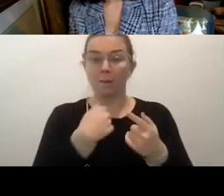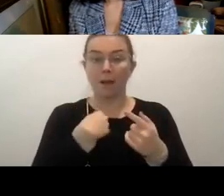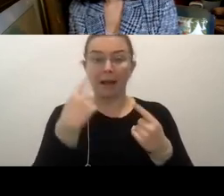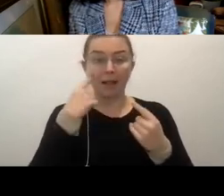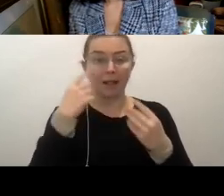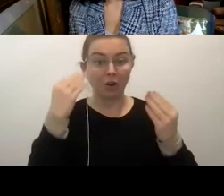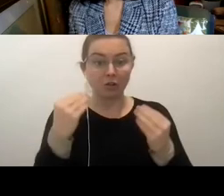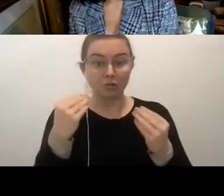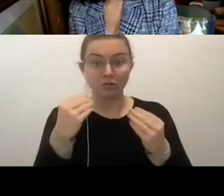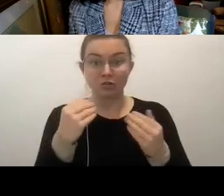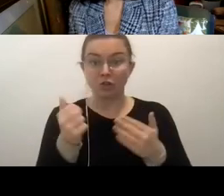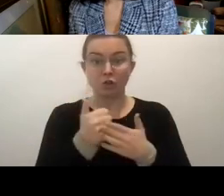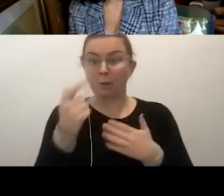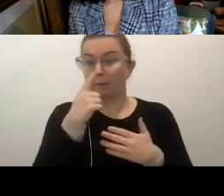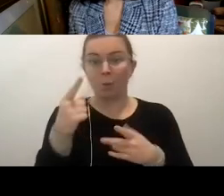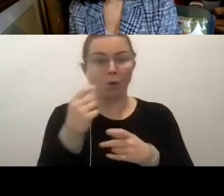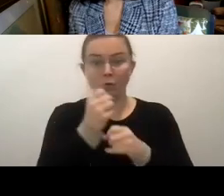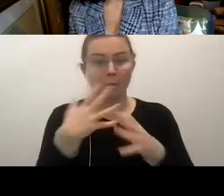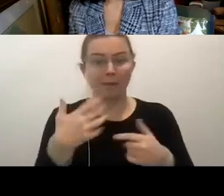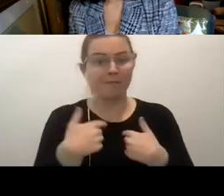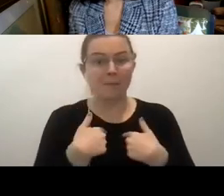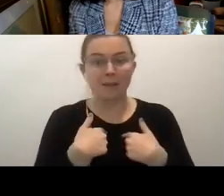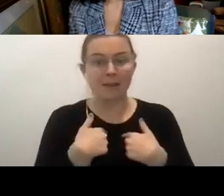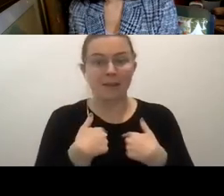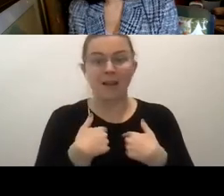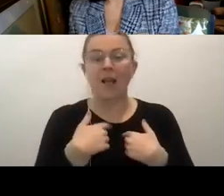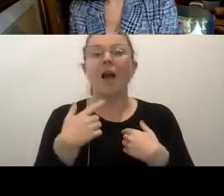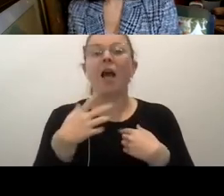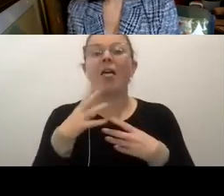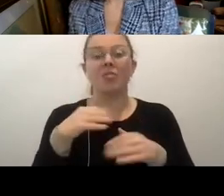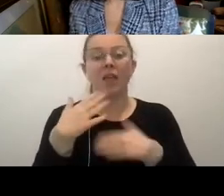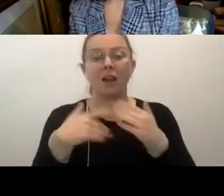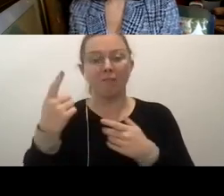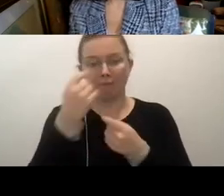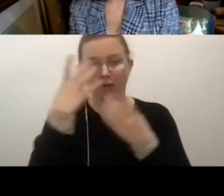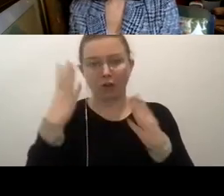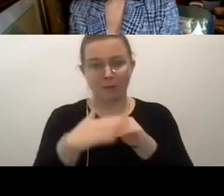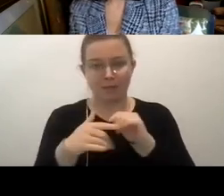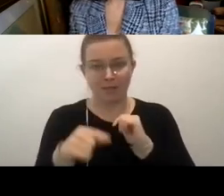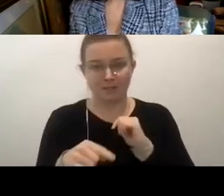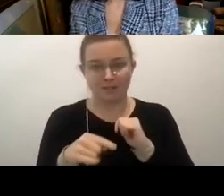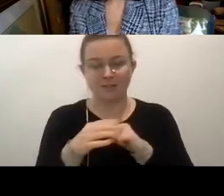believed and it's often forgotten, so it takes a tremendous amount of courage for me to be